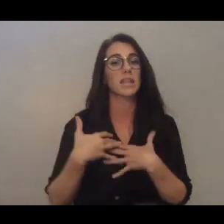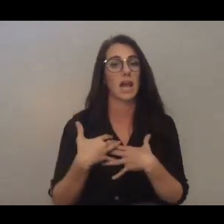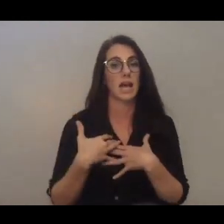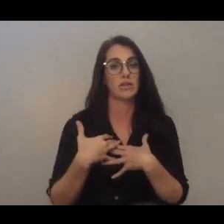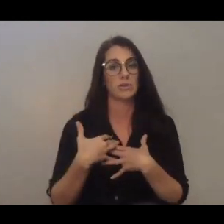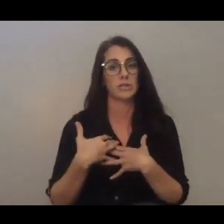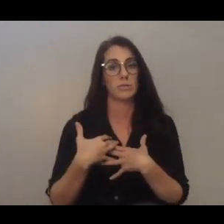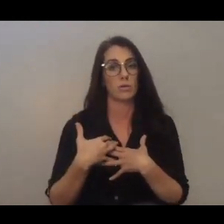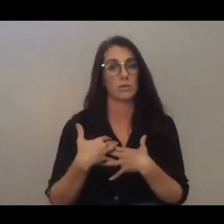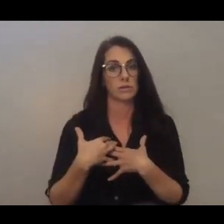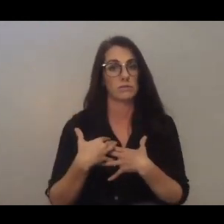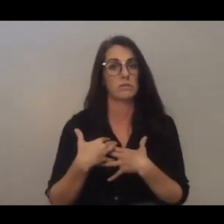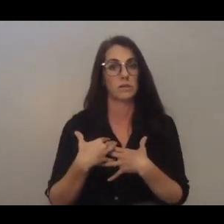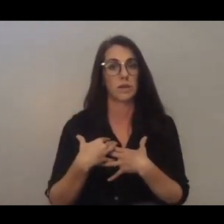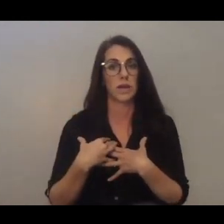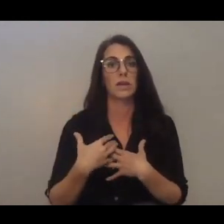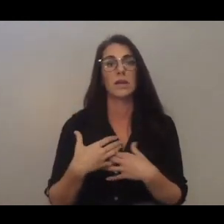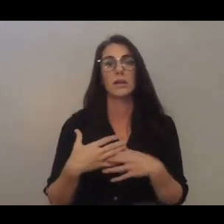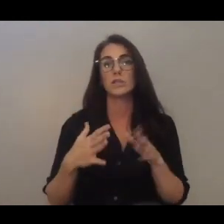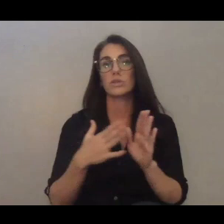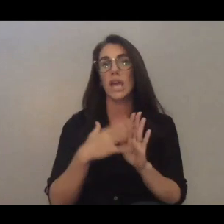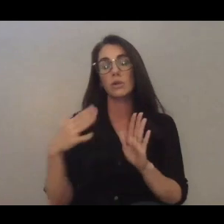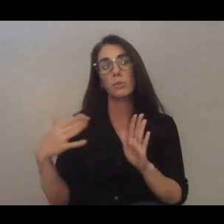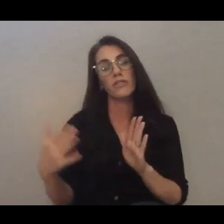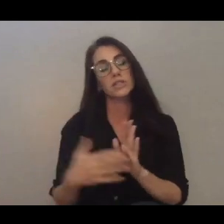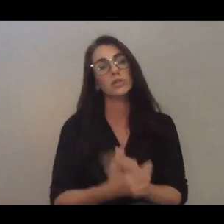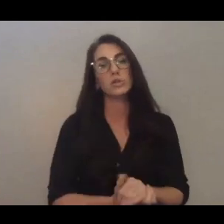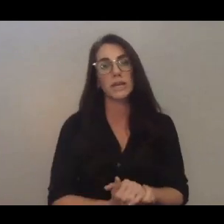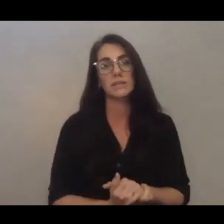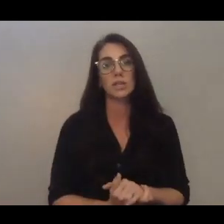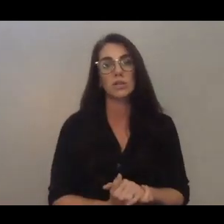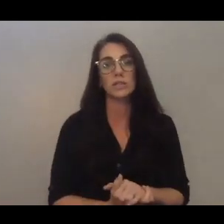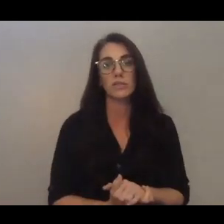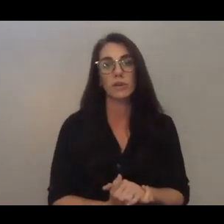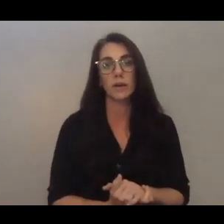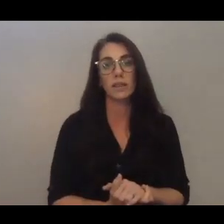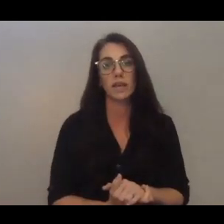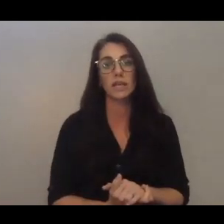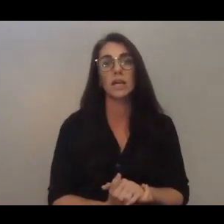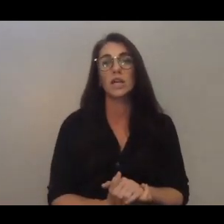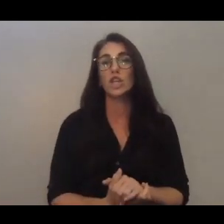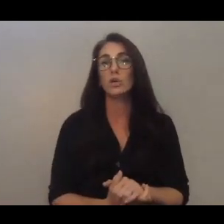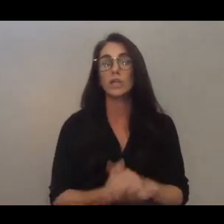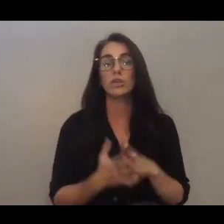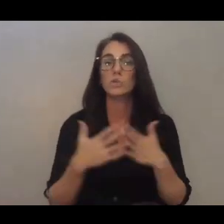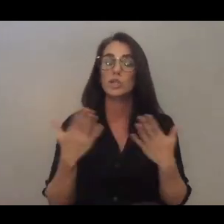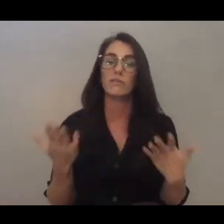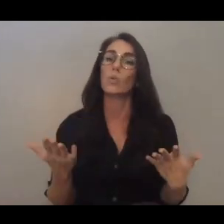method I use the most. Ok so the other professors you may see use a different method you can use whichever one